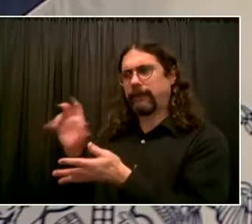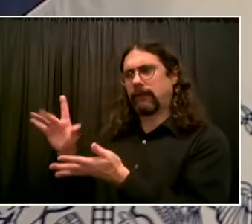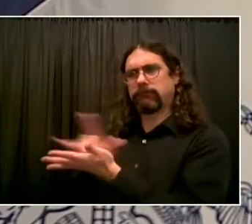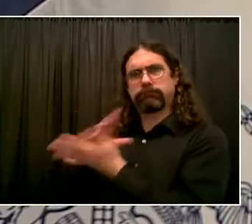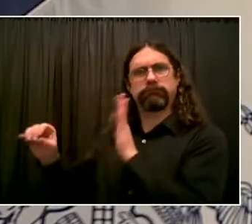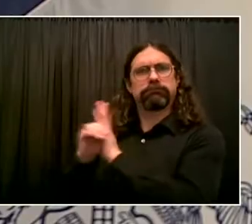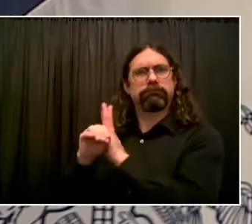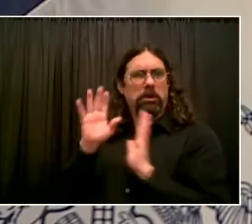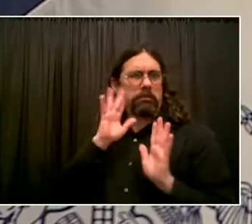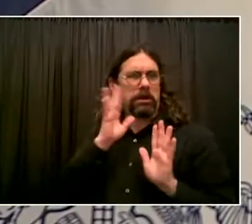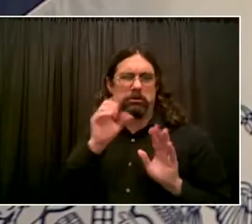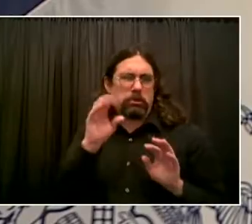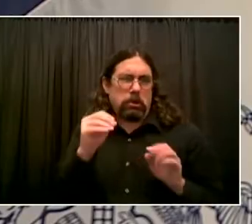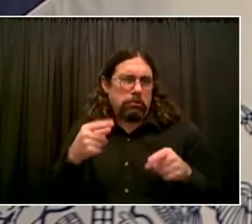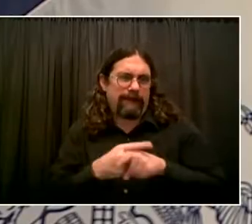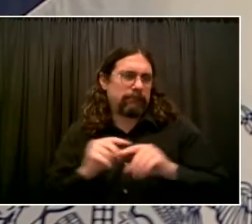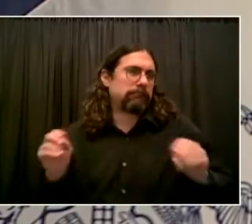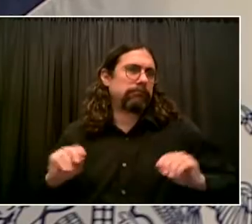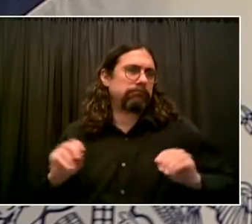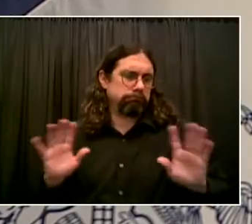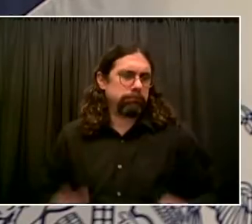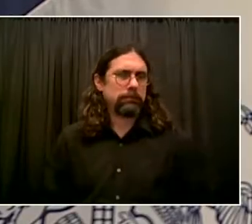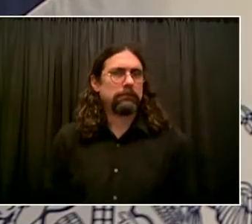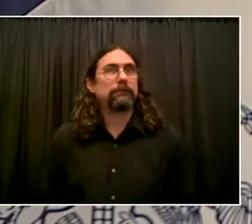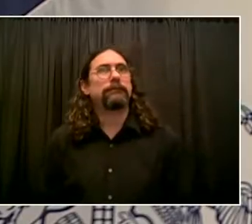THAT.